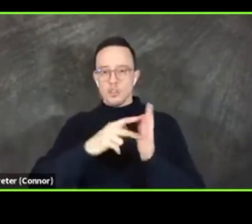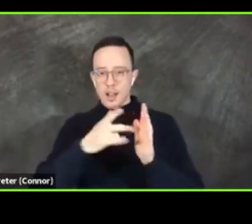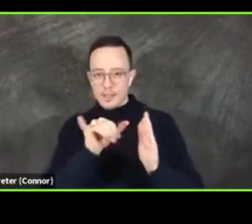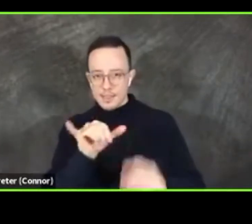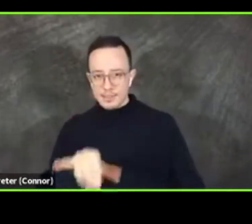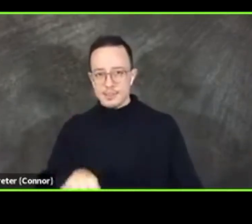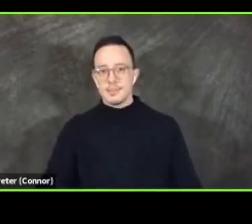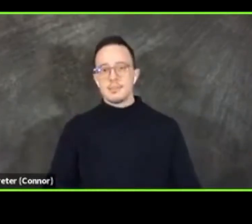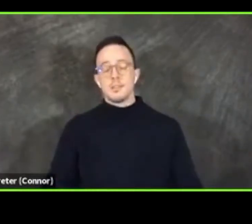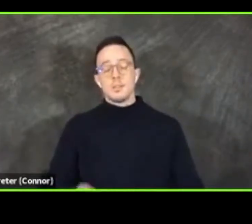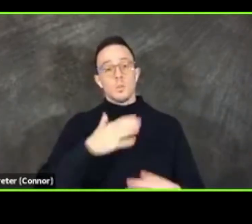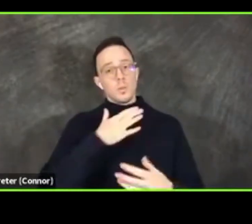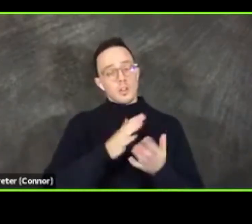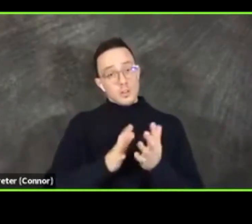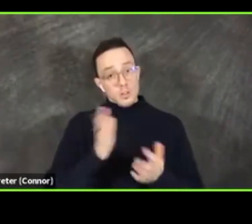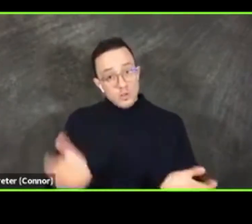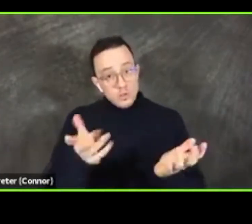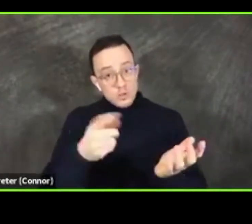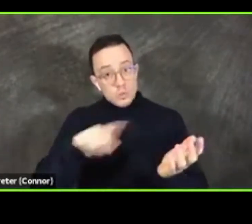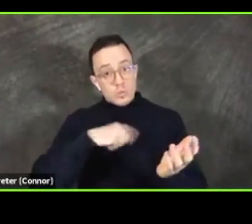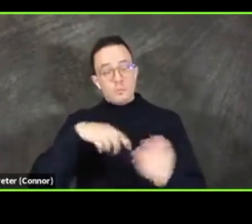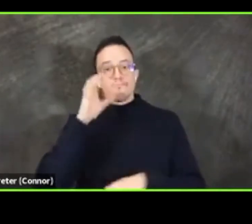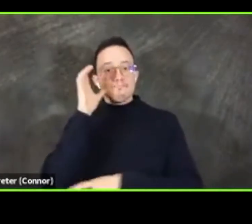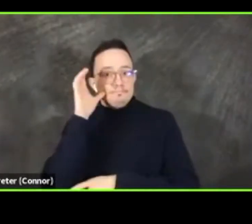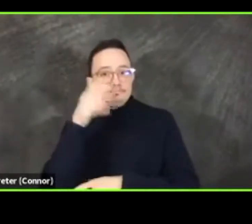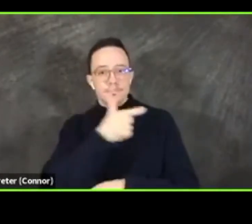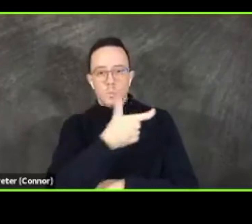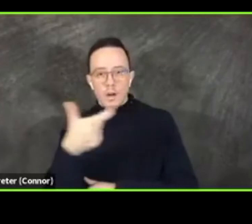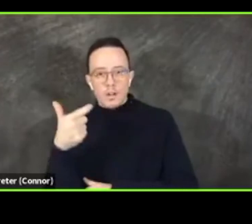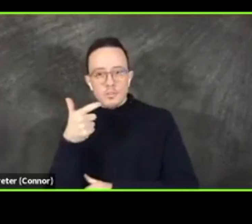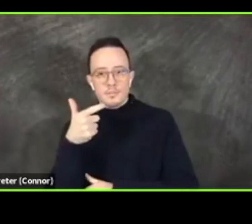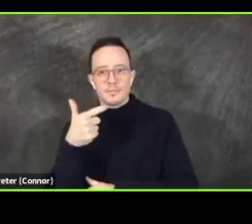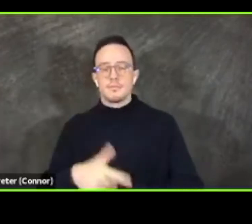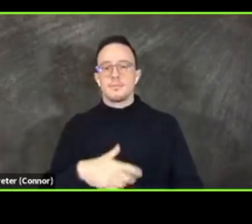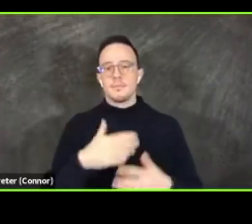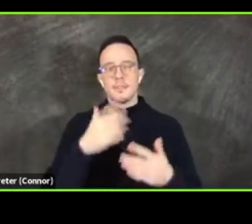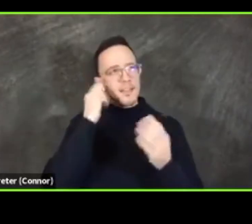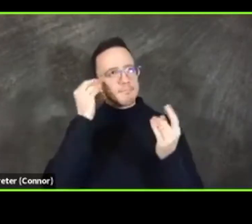ON YOUR OWN LEARNING AND PERSONAL PRACTICE OF REPARATIONS. EMILY, IN TURN, ACKNOWLEDGES